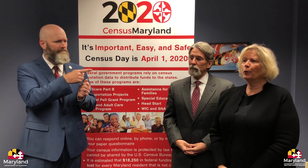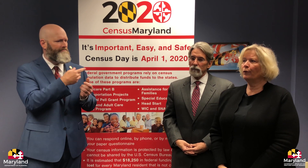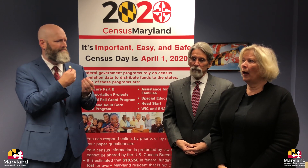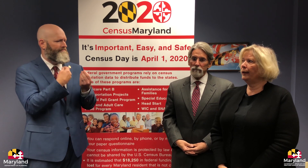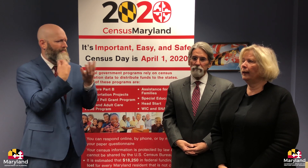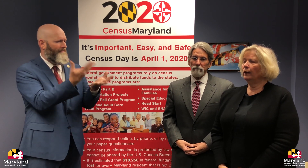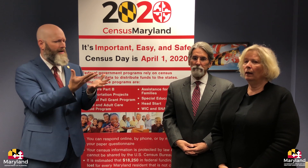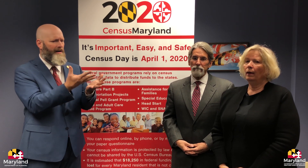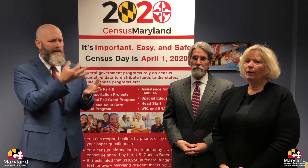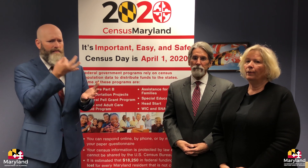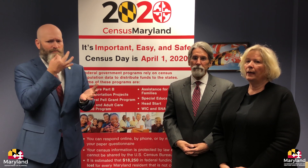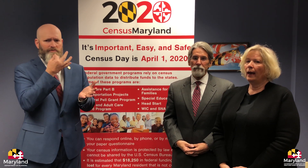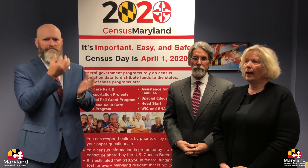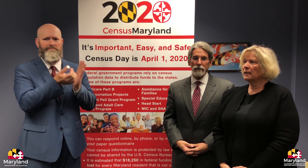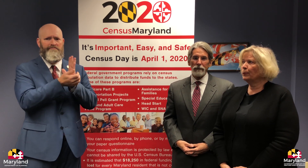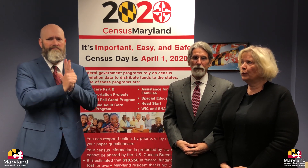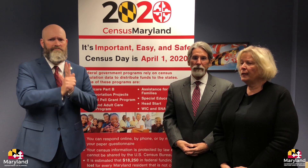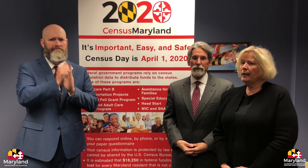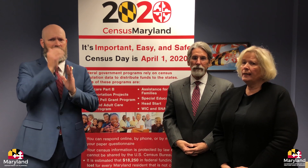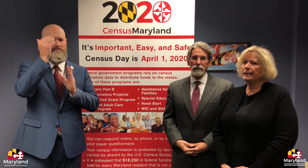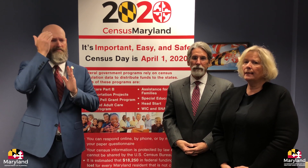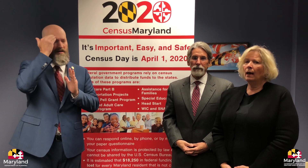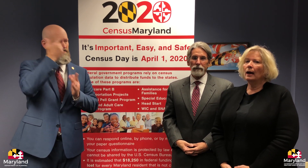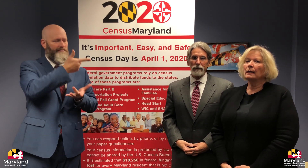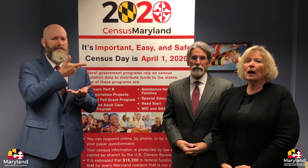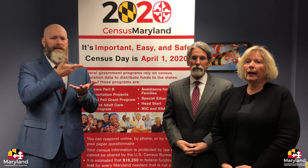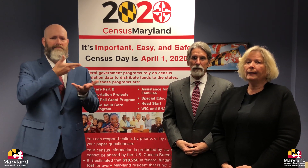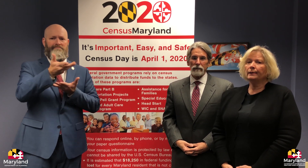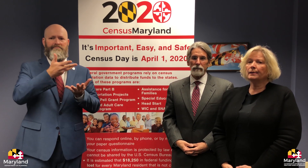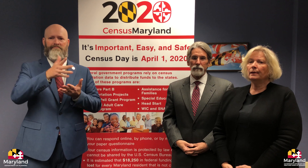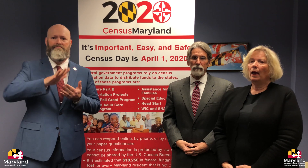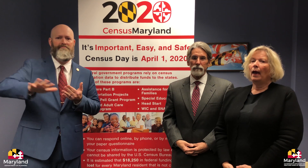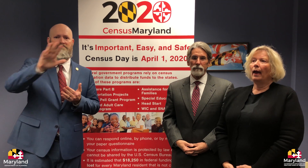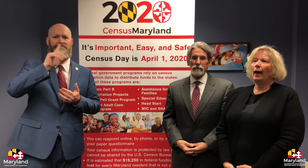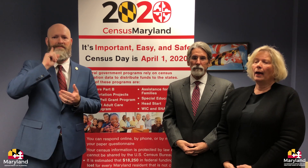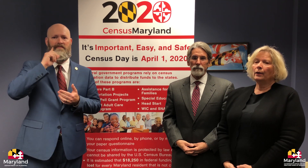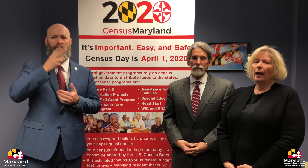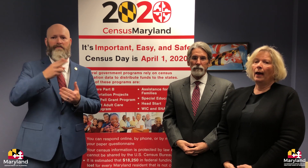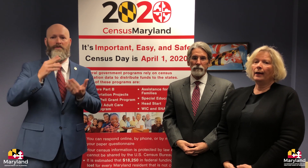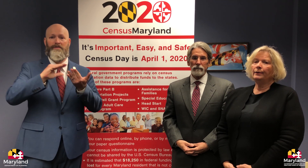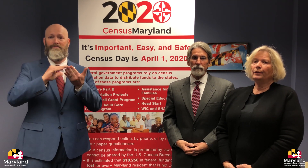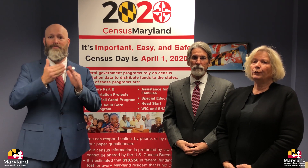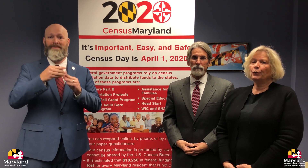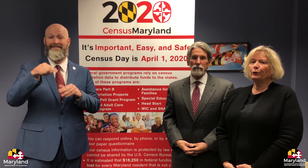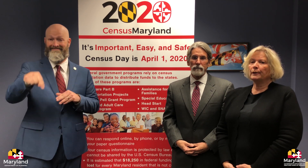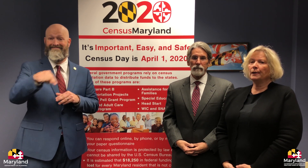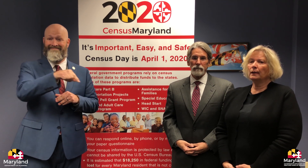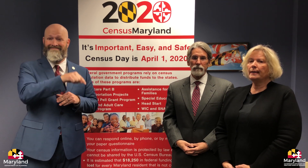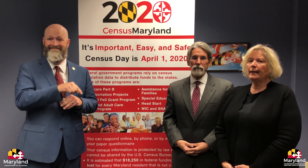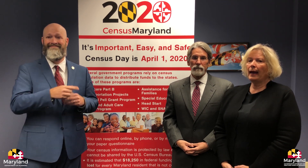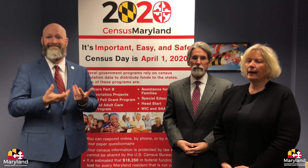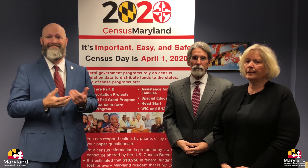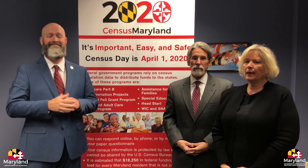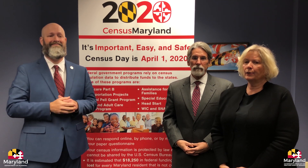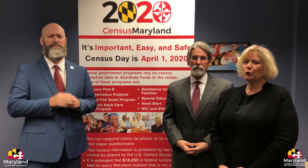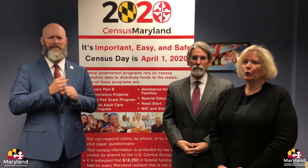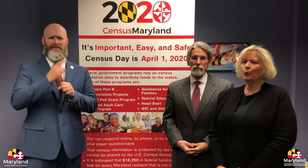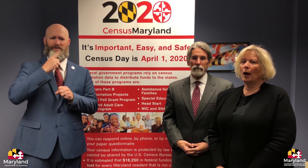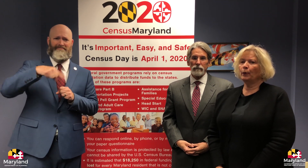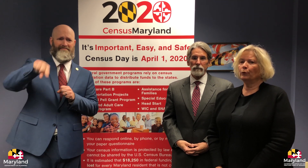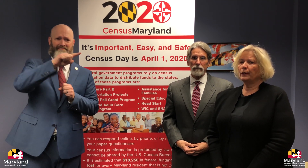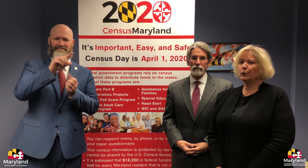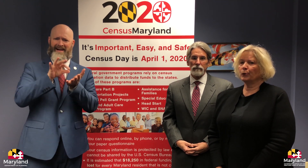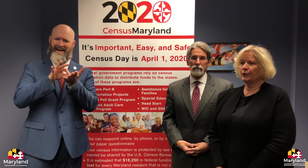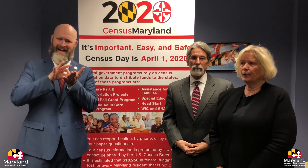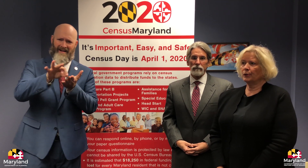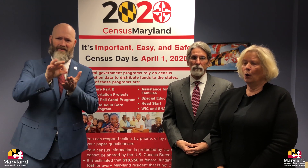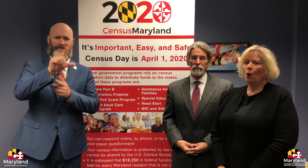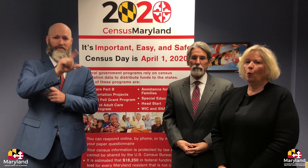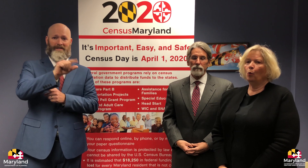to providing the expertise, guidance, and to facilitate access to the proper resources